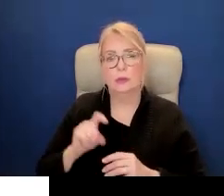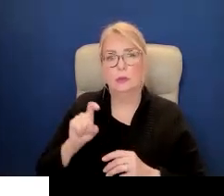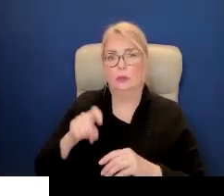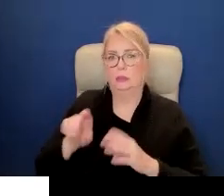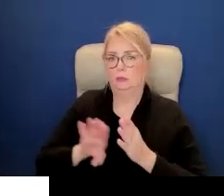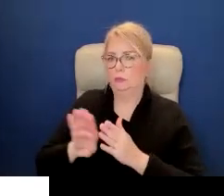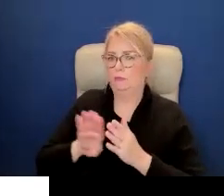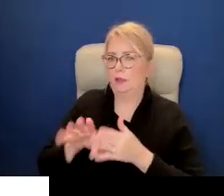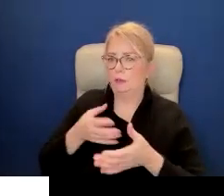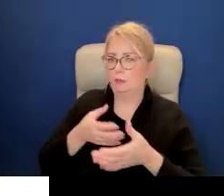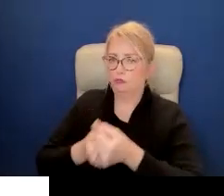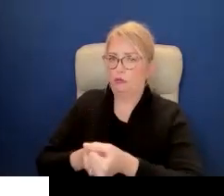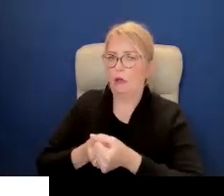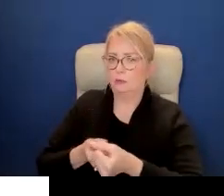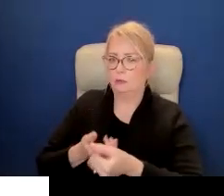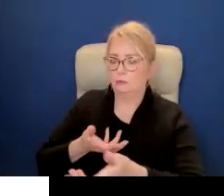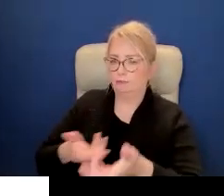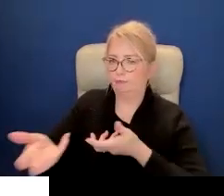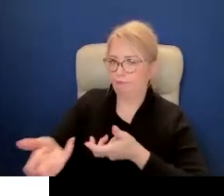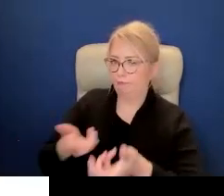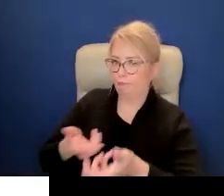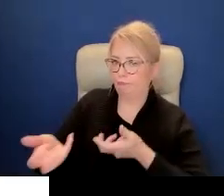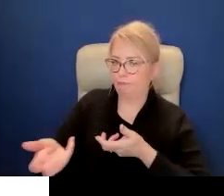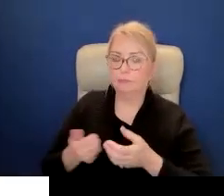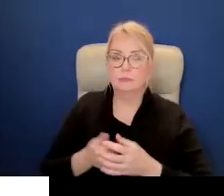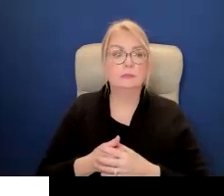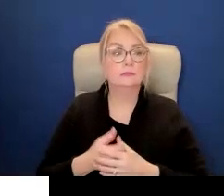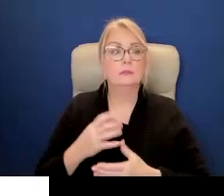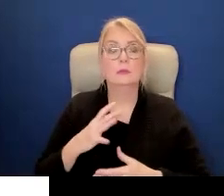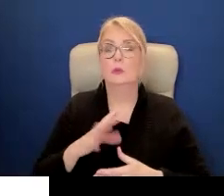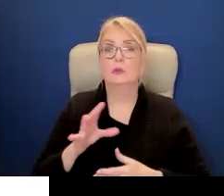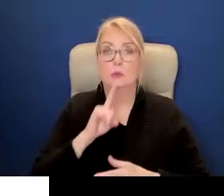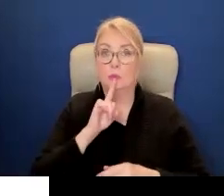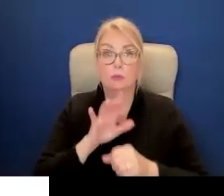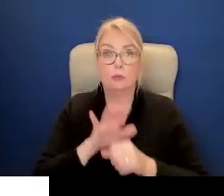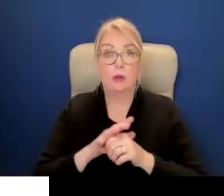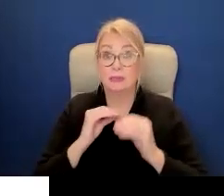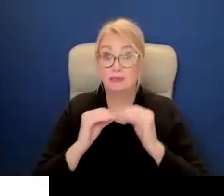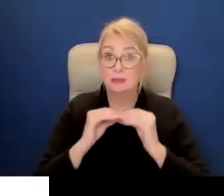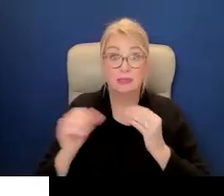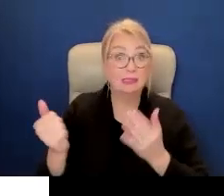We don't want to promise to fix everything because there's only certain things we can do.